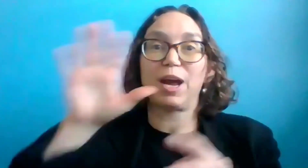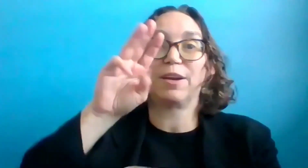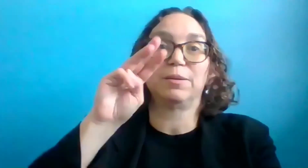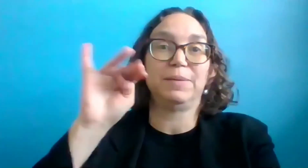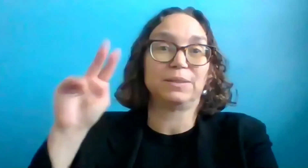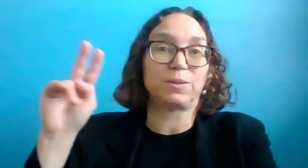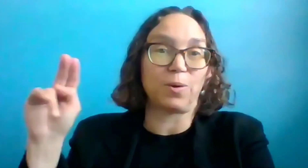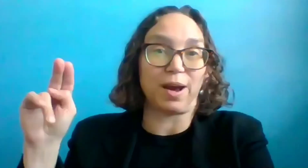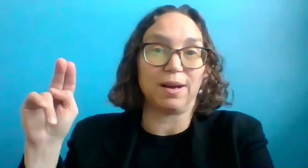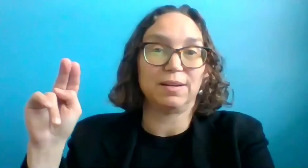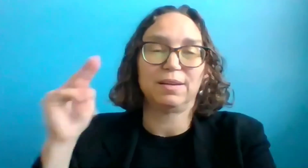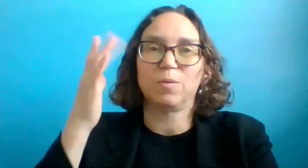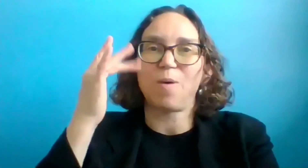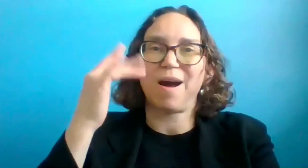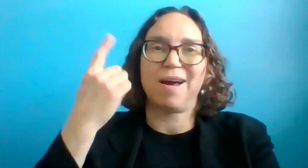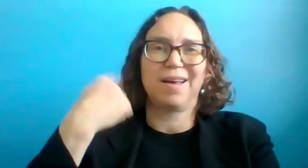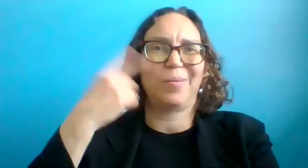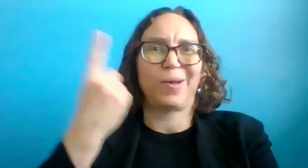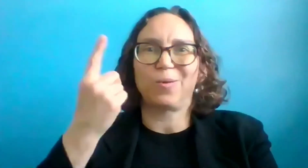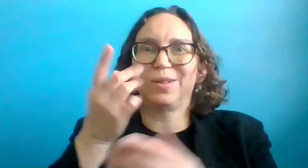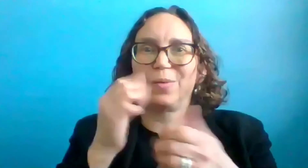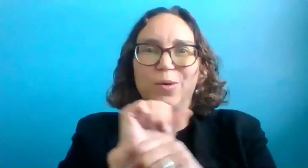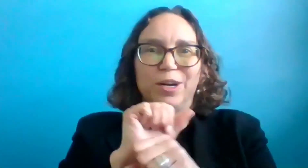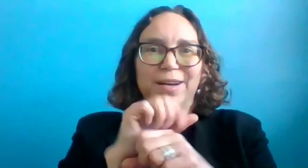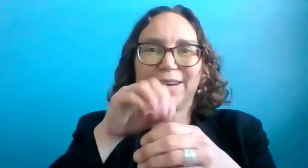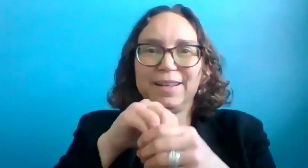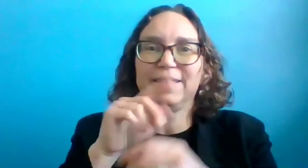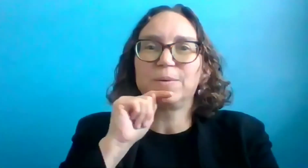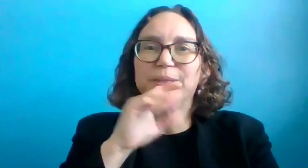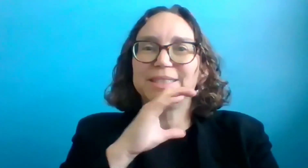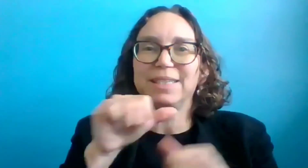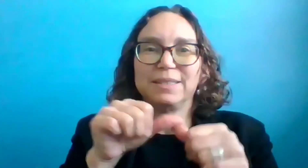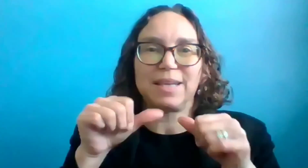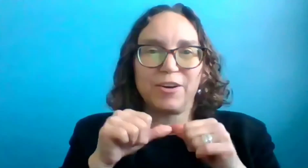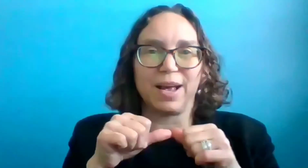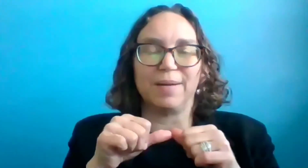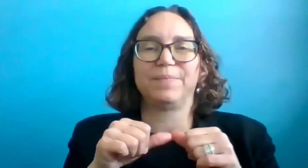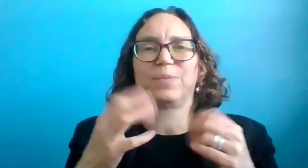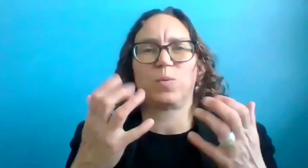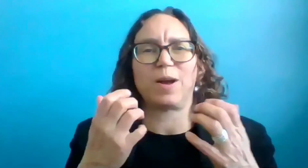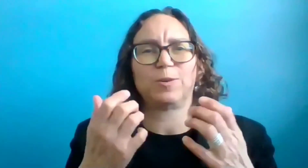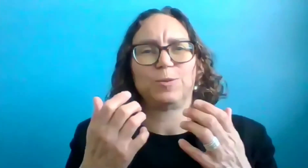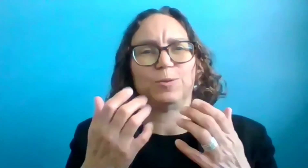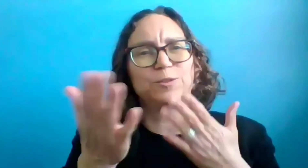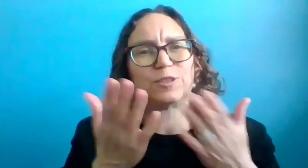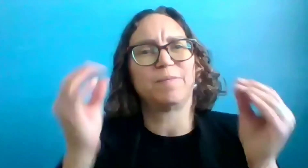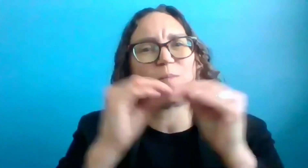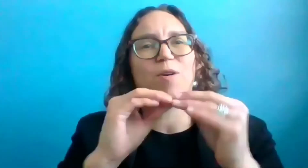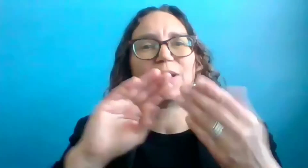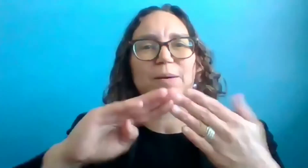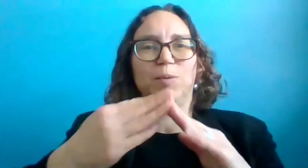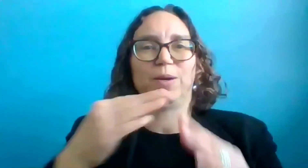and to serve people throughout the state of Minnesota, especially in greater Minnesota, because at the time, we were only working in the Twin Cities area,